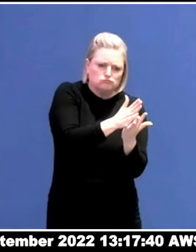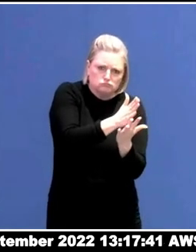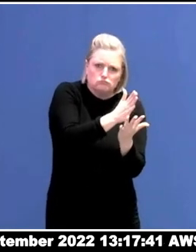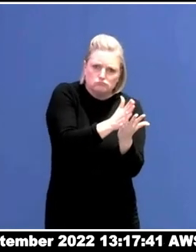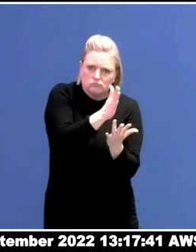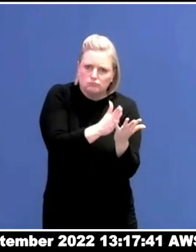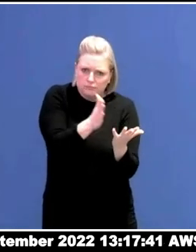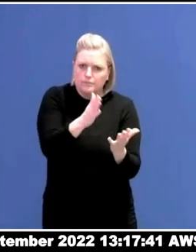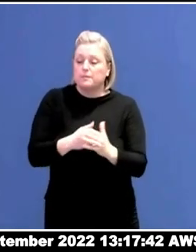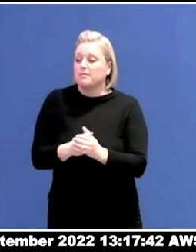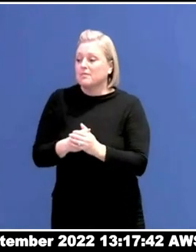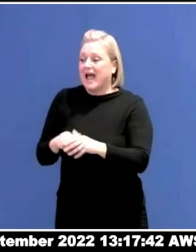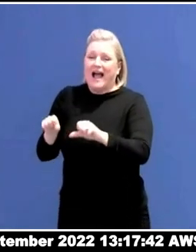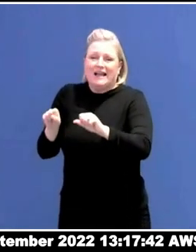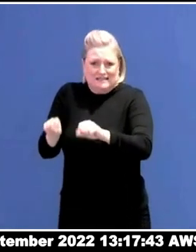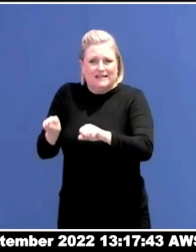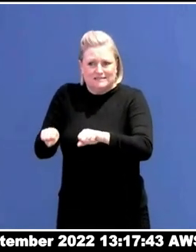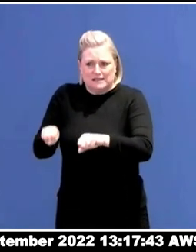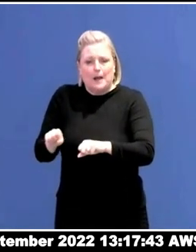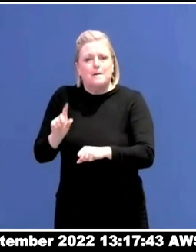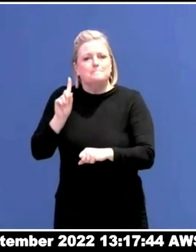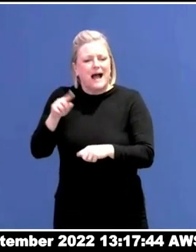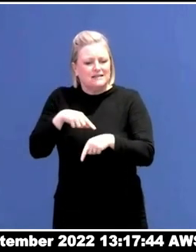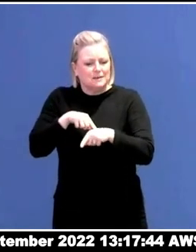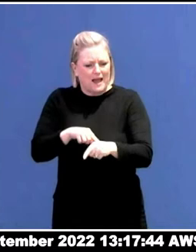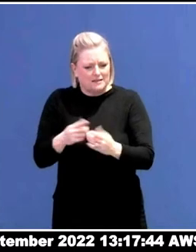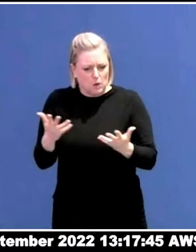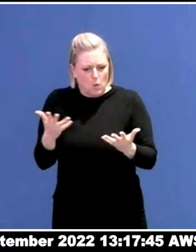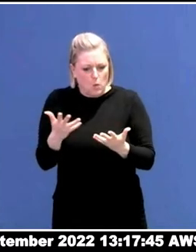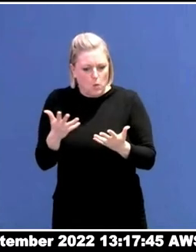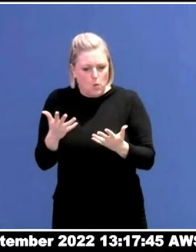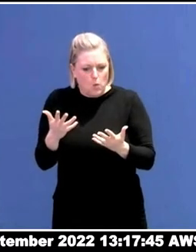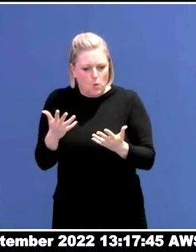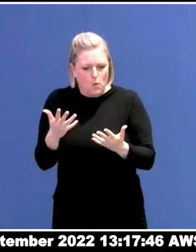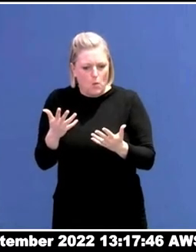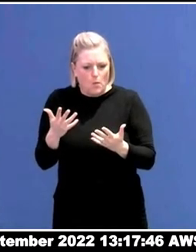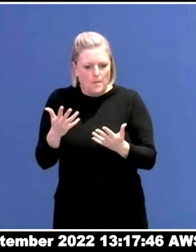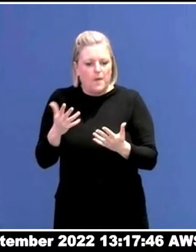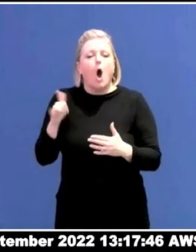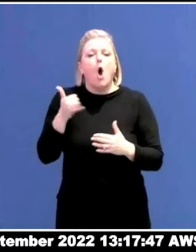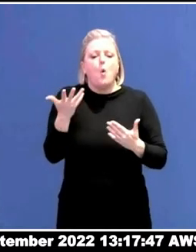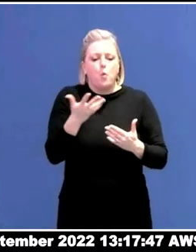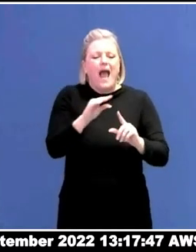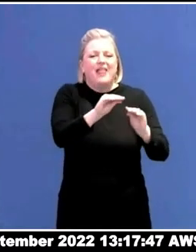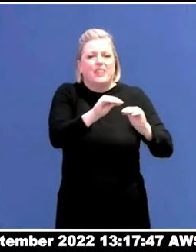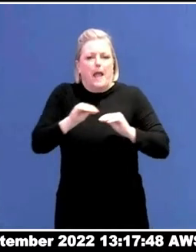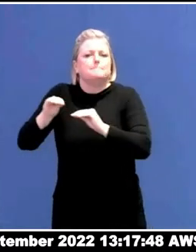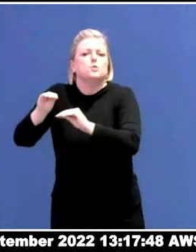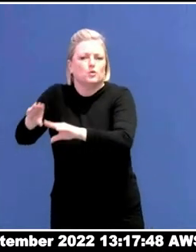It depends on where they are being diverted to. And I think that's really important, when looking at prisoners with disabilities.